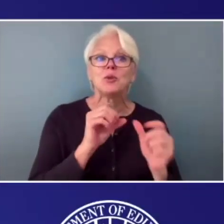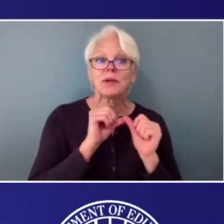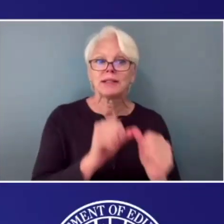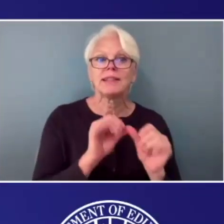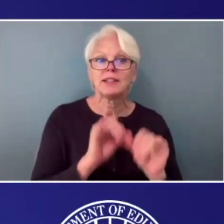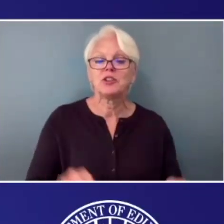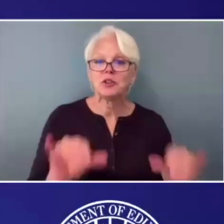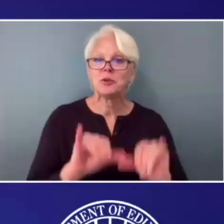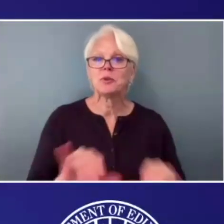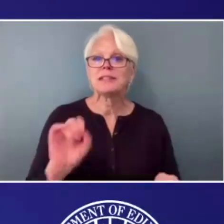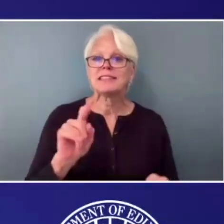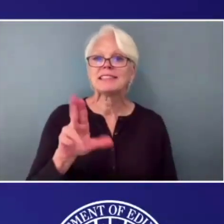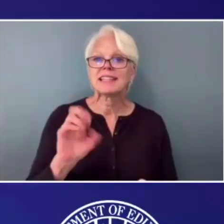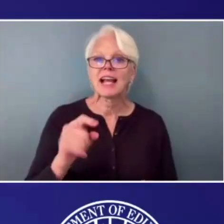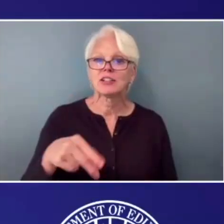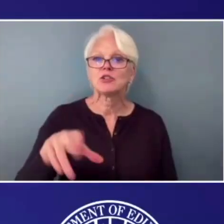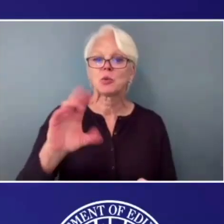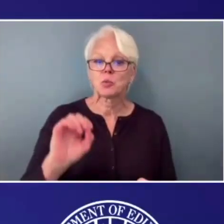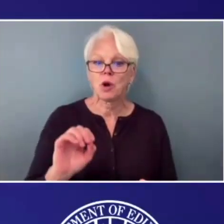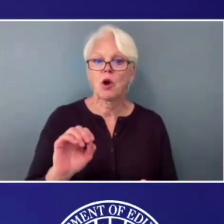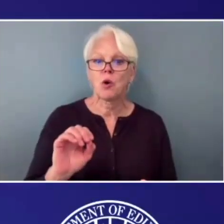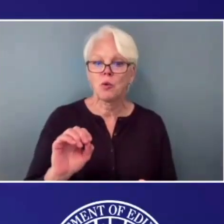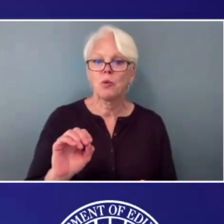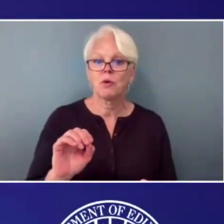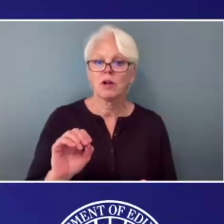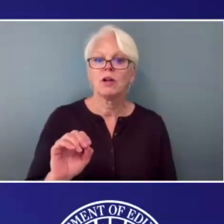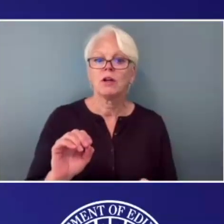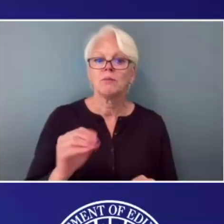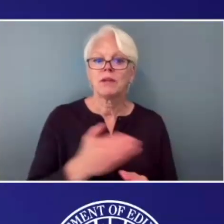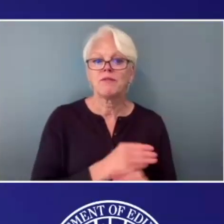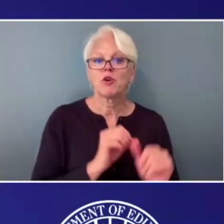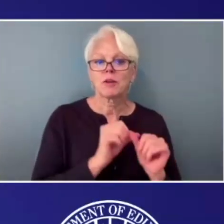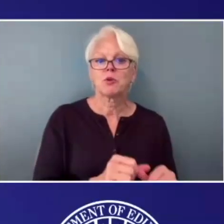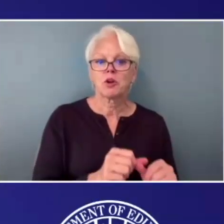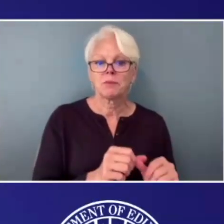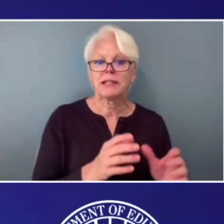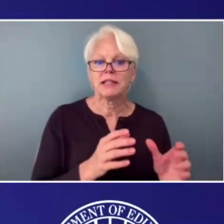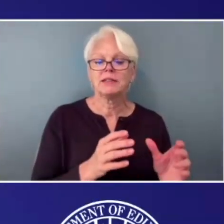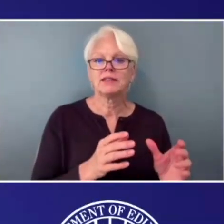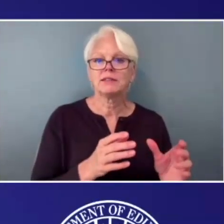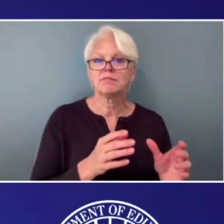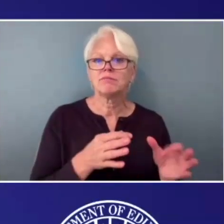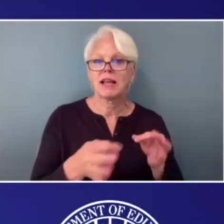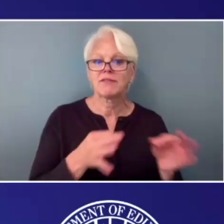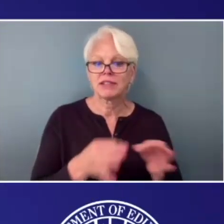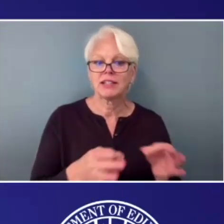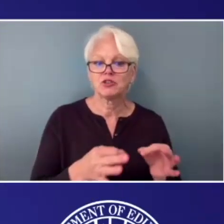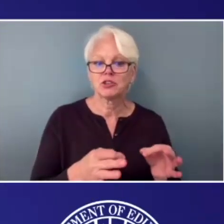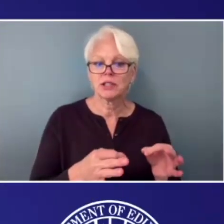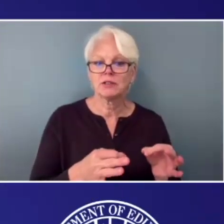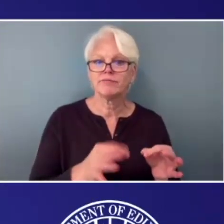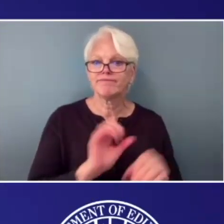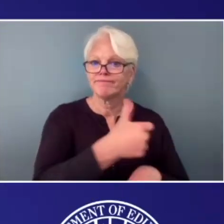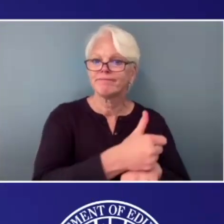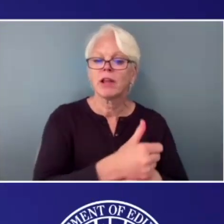in because we knew that there wasn't enough that the -- some institutions wanted to have more time to work with the creditors